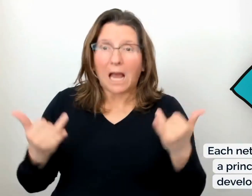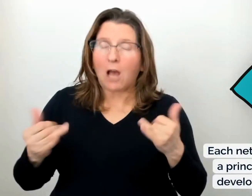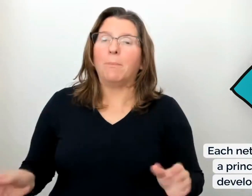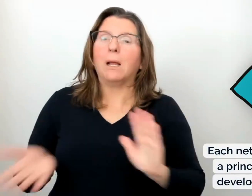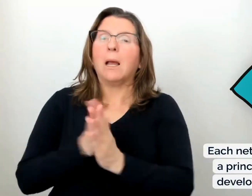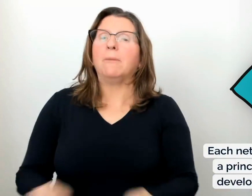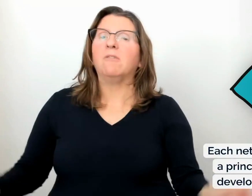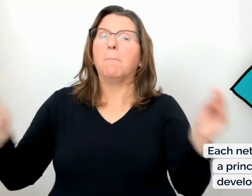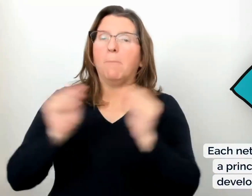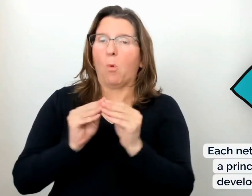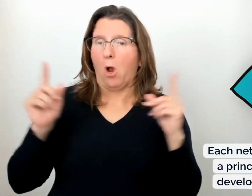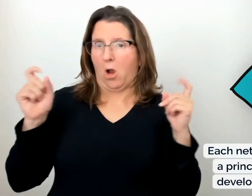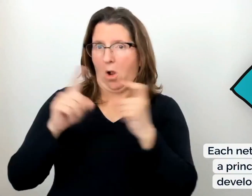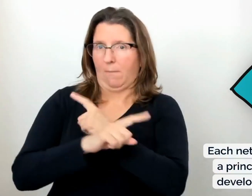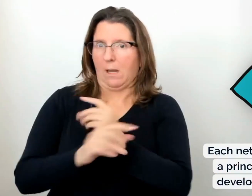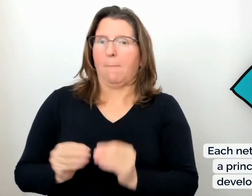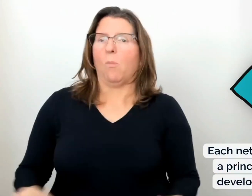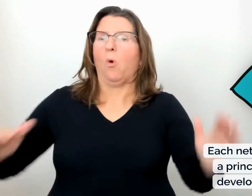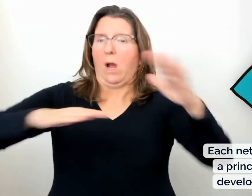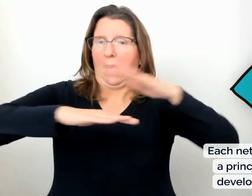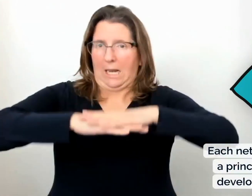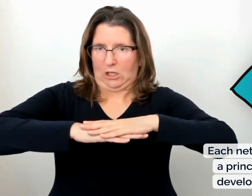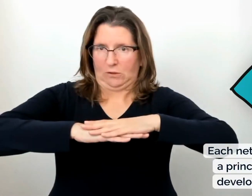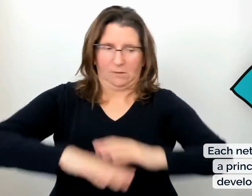This is where it begins to get complicated, to get more layered.